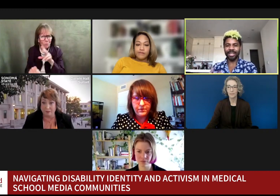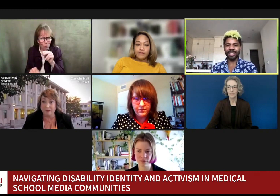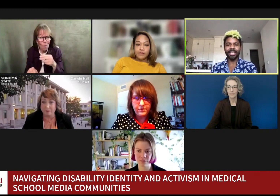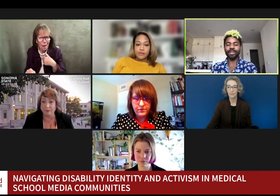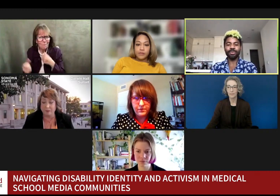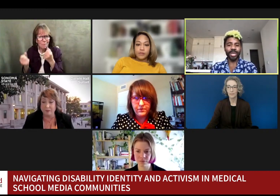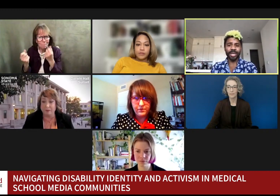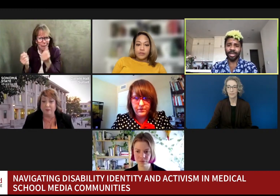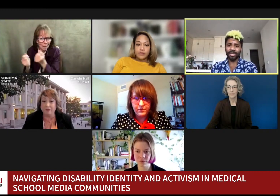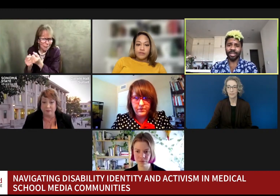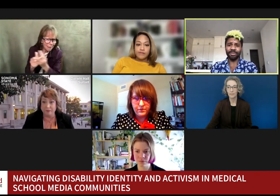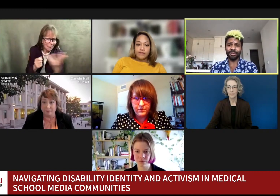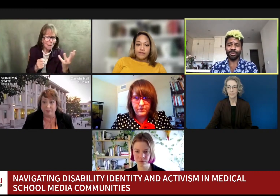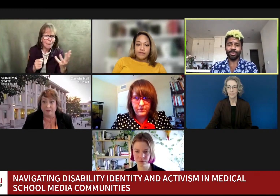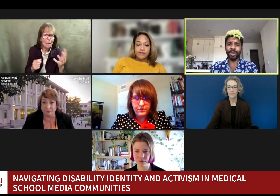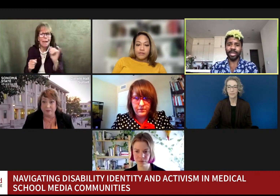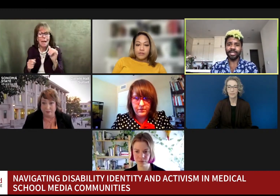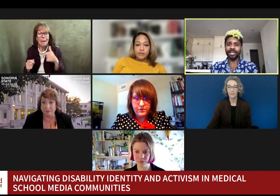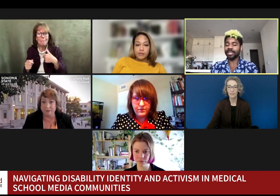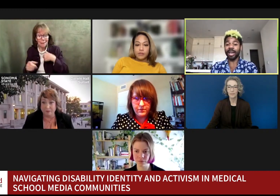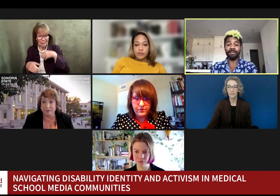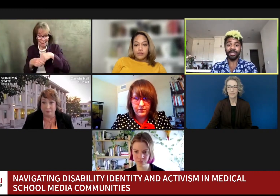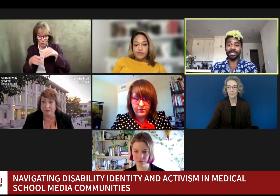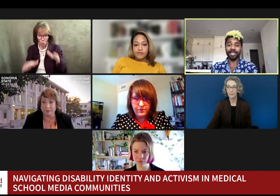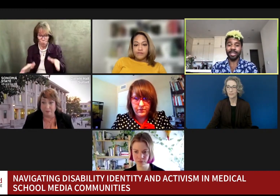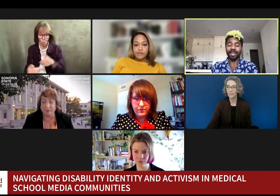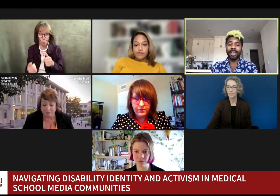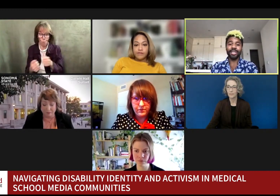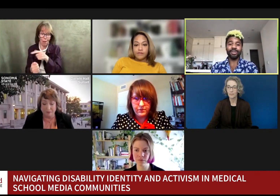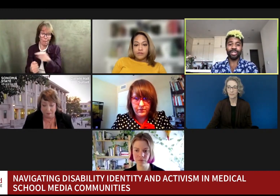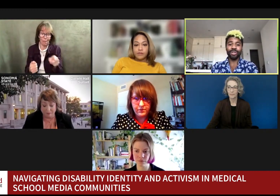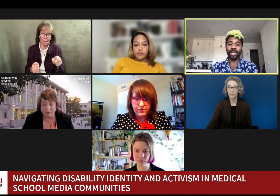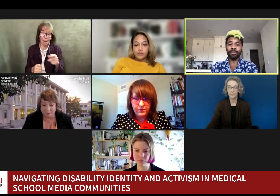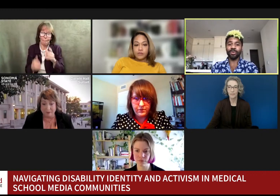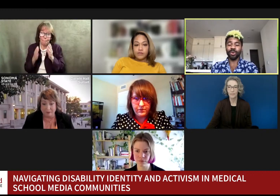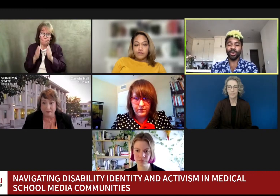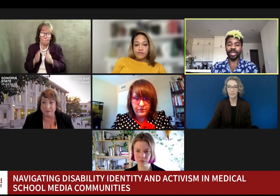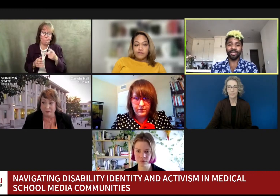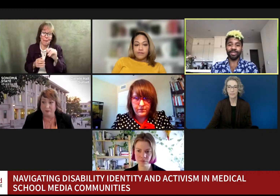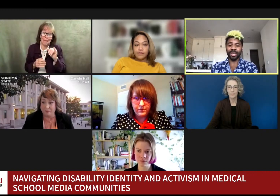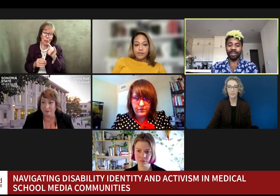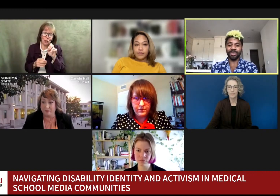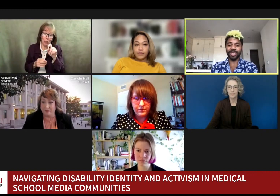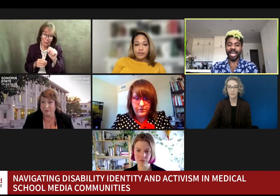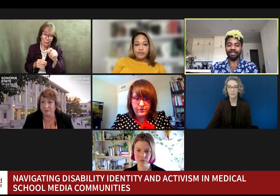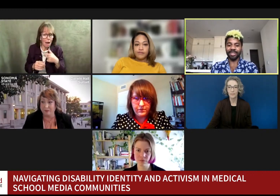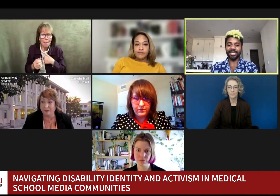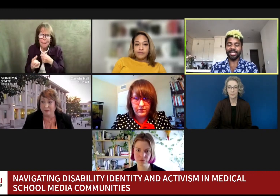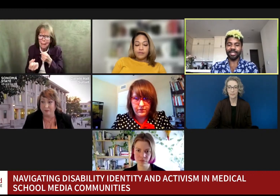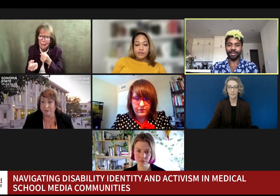You being yourself in the room with patients is advocacy. You showing up to work as yourself is advocacy too.